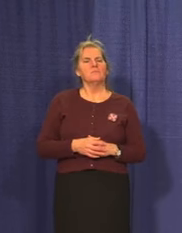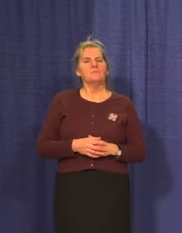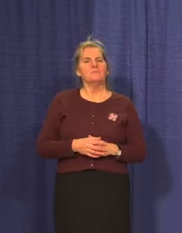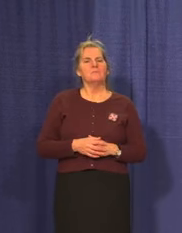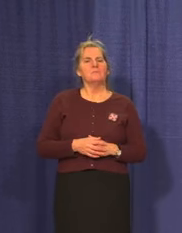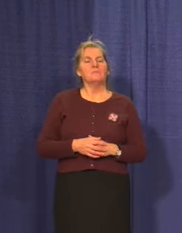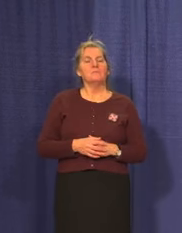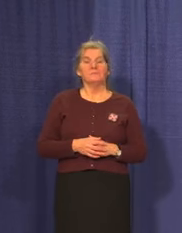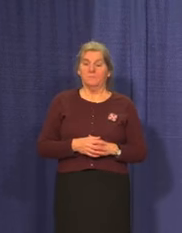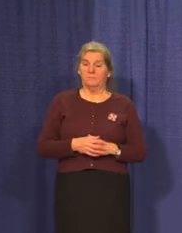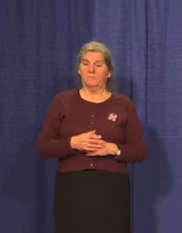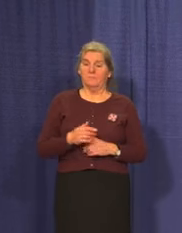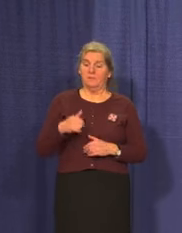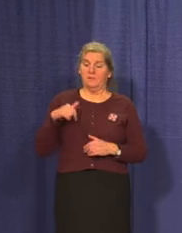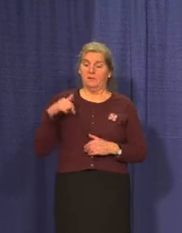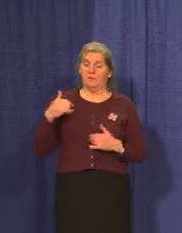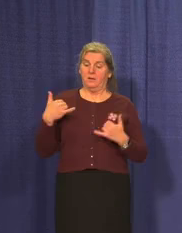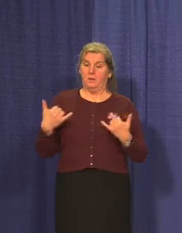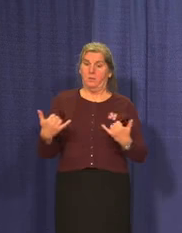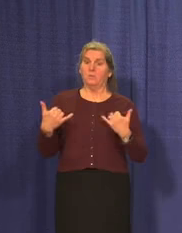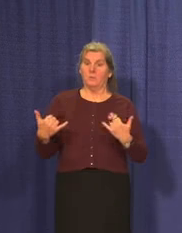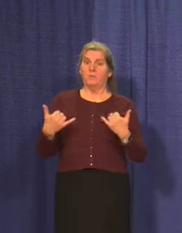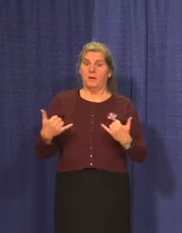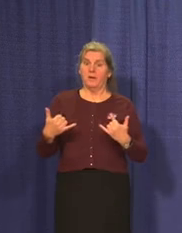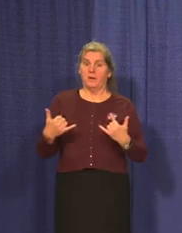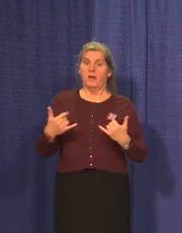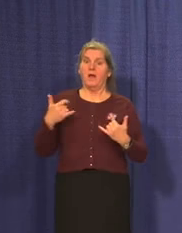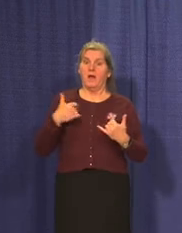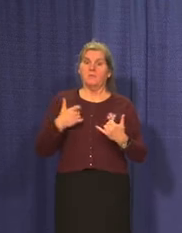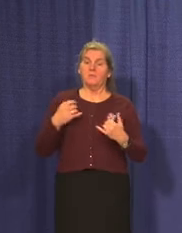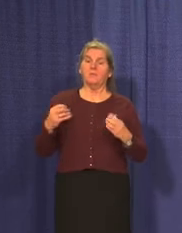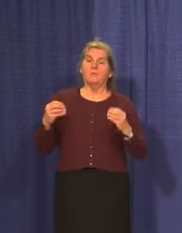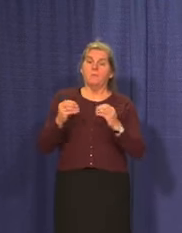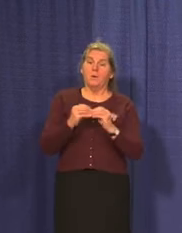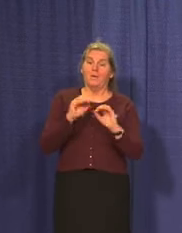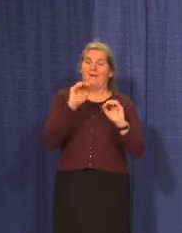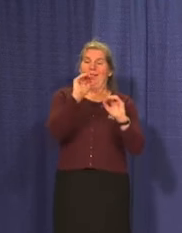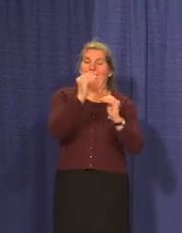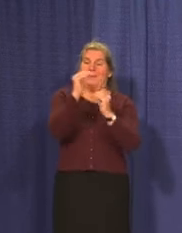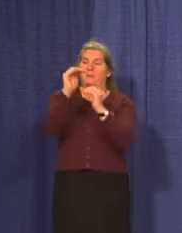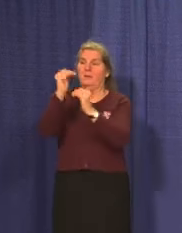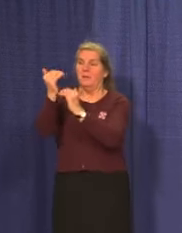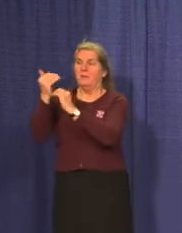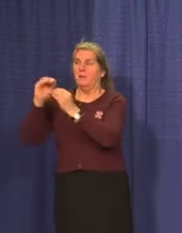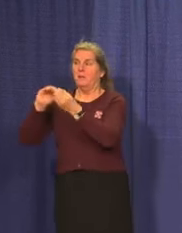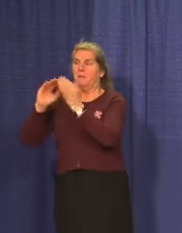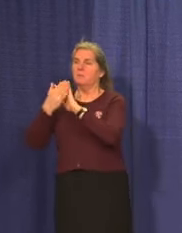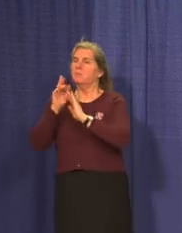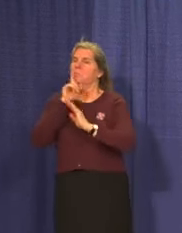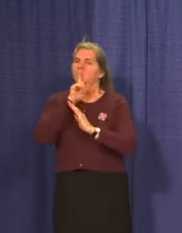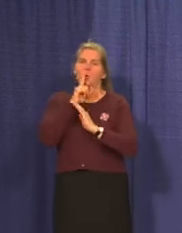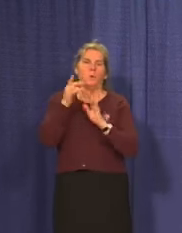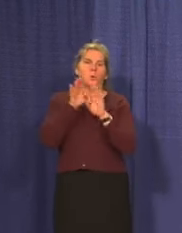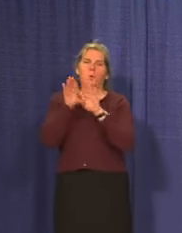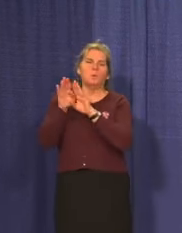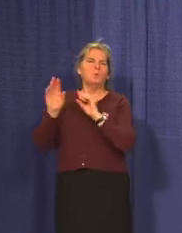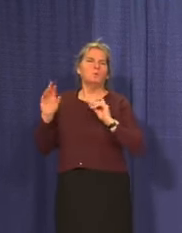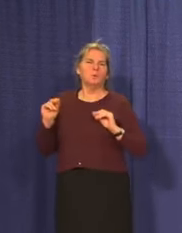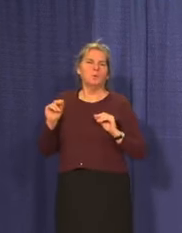DON'T THINK THAT WE'RE IN THE THE POINT OF HAVING FURTHER SOCIETAL MEASURES. LAYER LOOKING AT OUR RESURGENCE